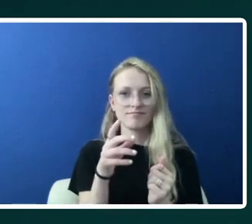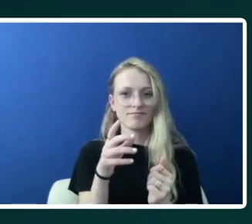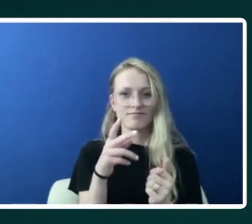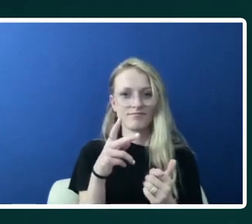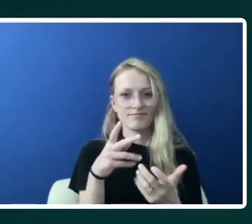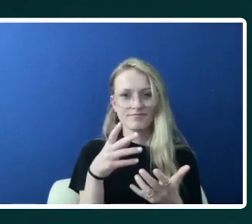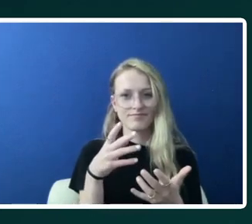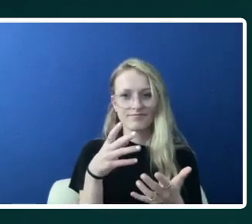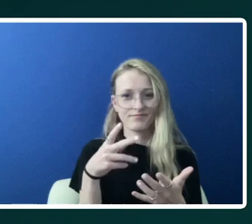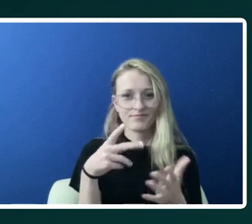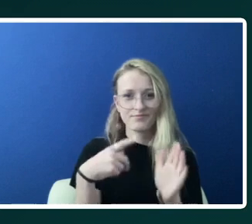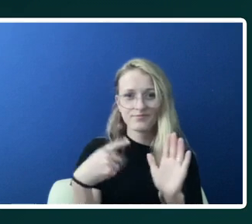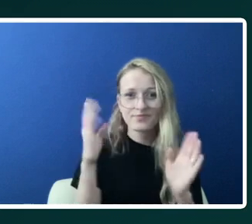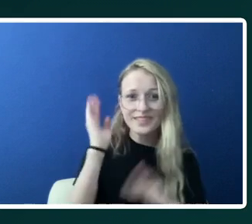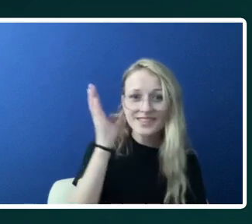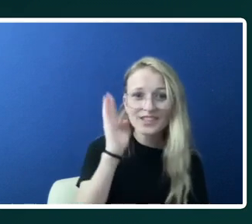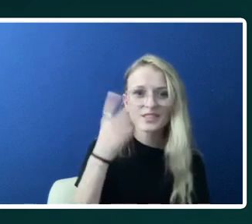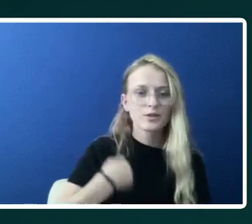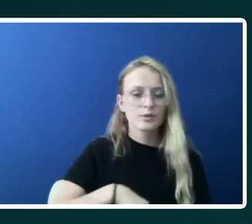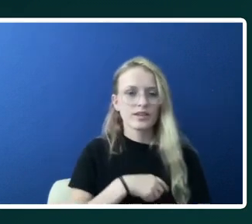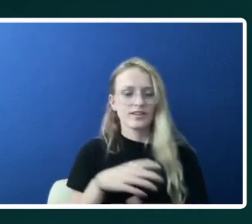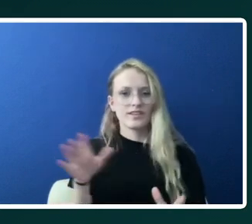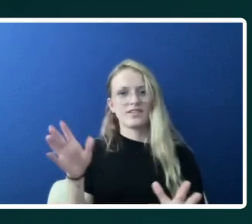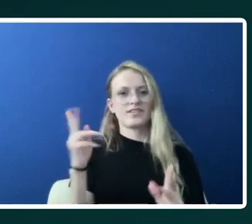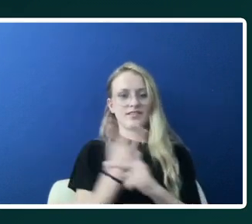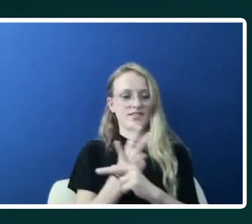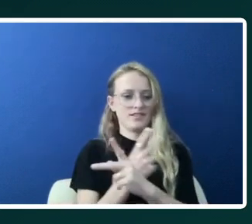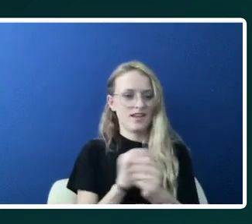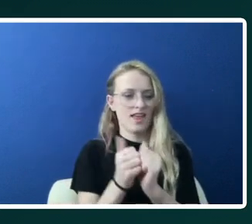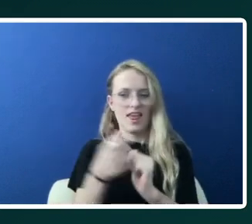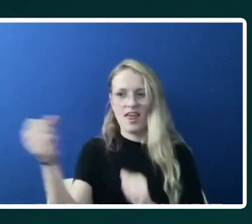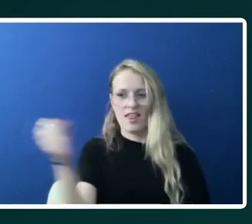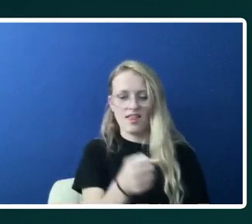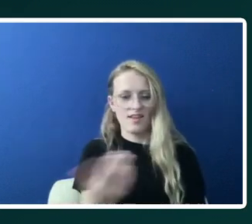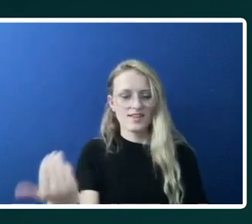how we could get them back into the exhibition to perform their monologues in front of the artwork